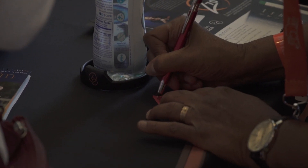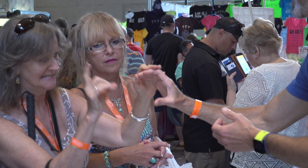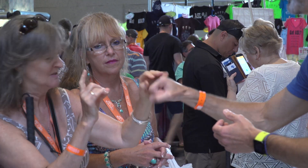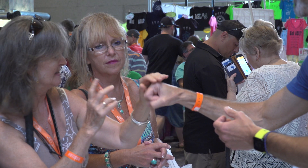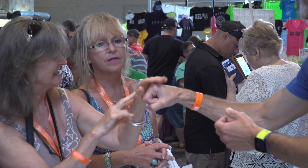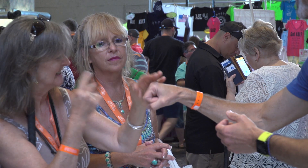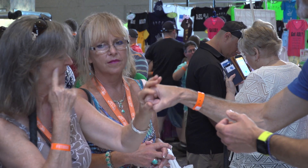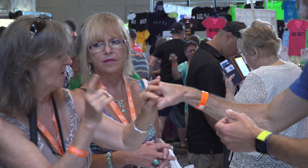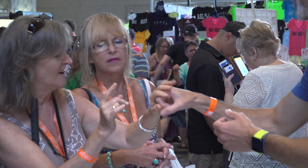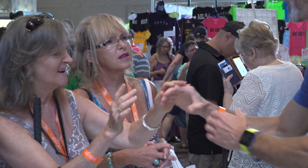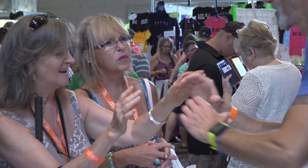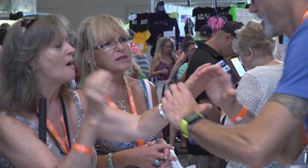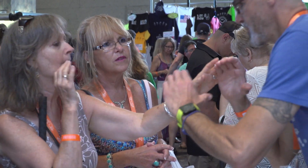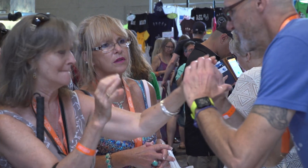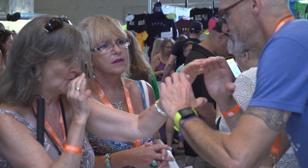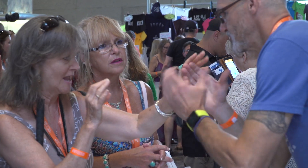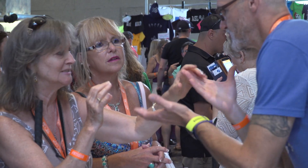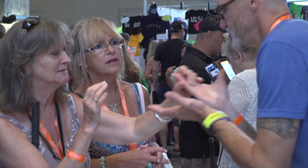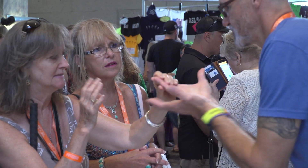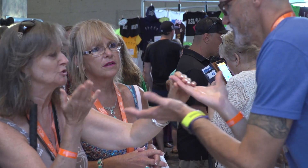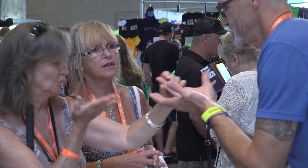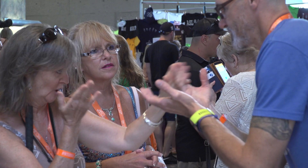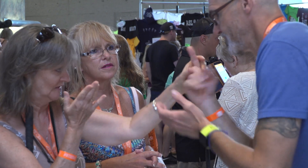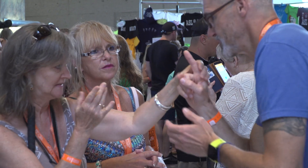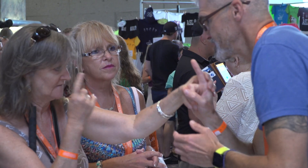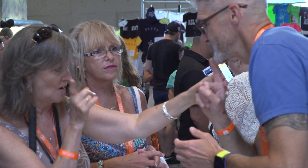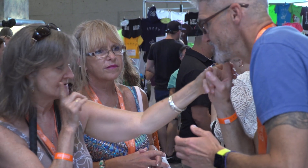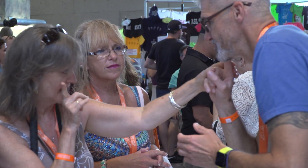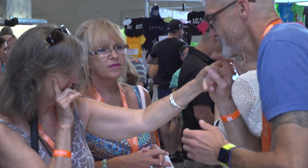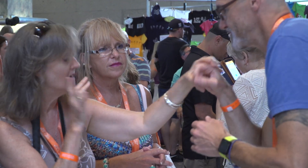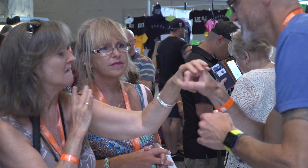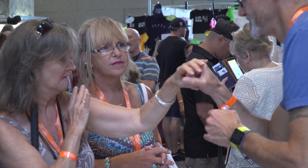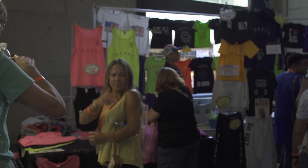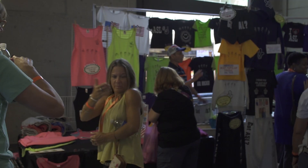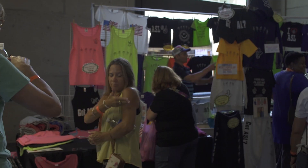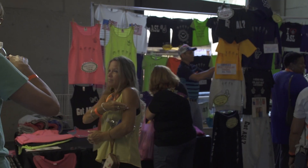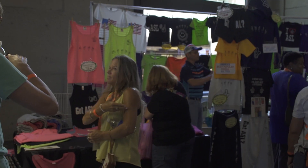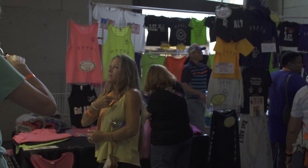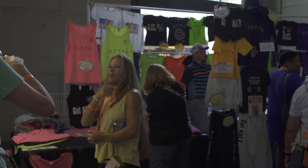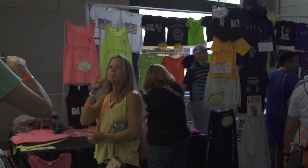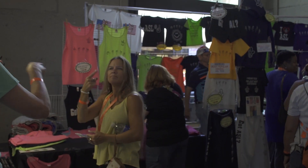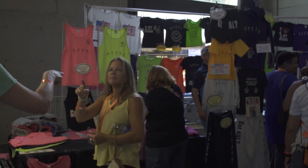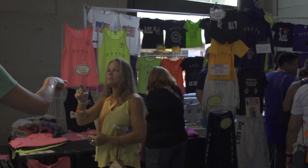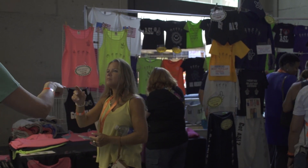What does that stand for? Communication Services for the Deaf. Oh, that's cool. That length sleeve doesn't work on me.